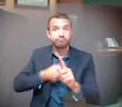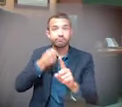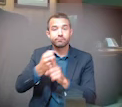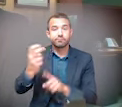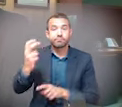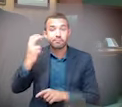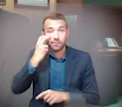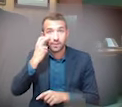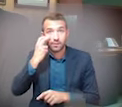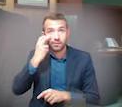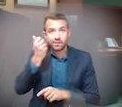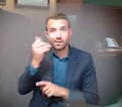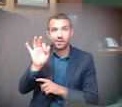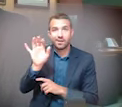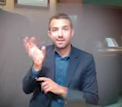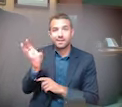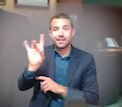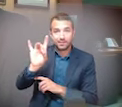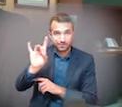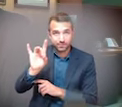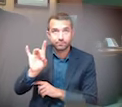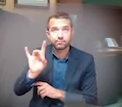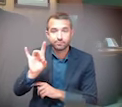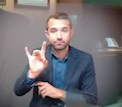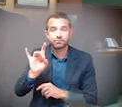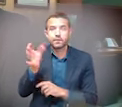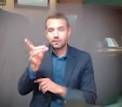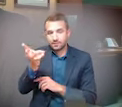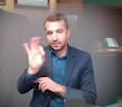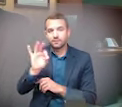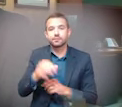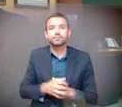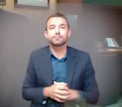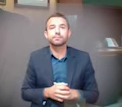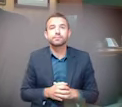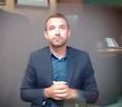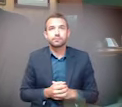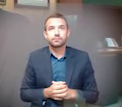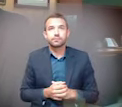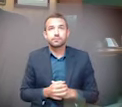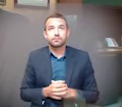And those are kind of crucial touch points in life because as an African American male,